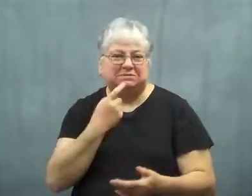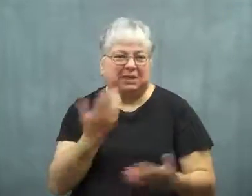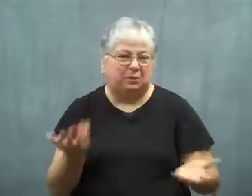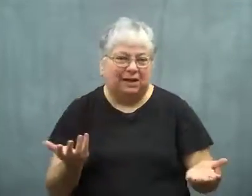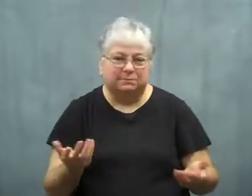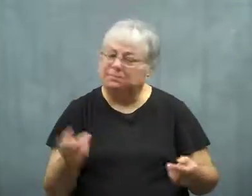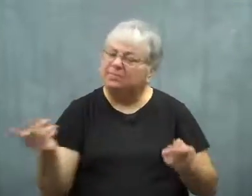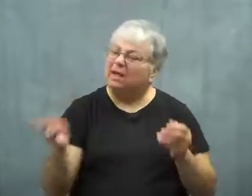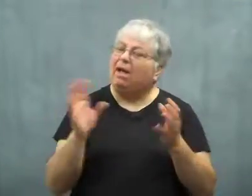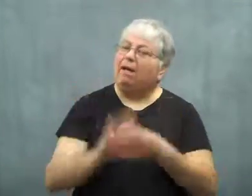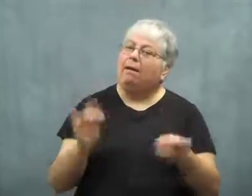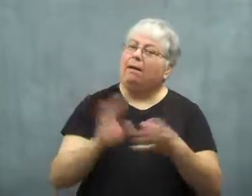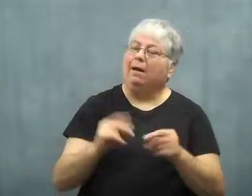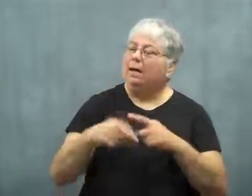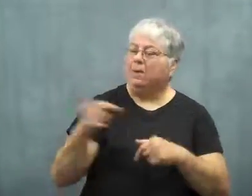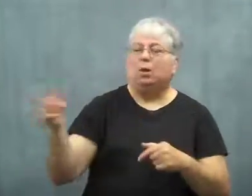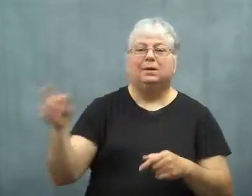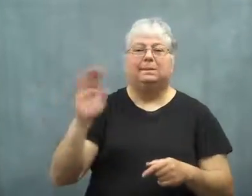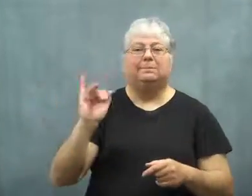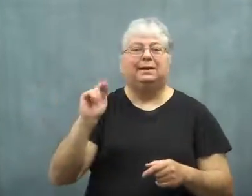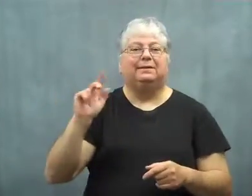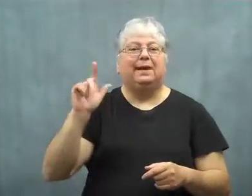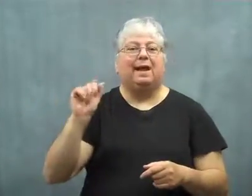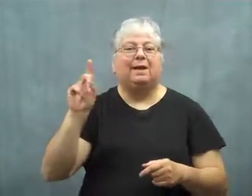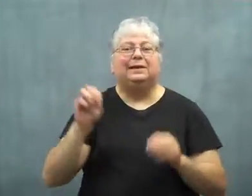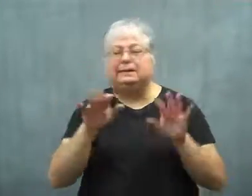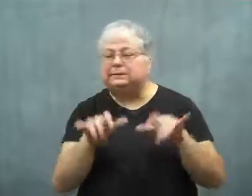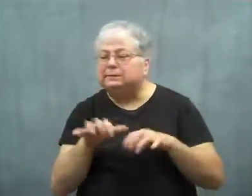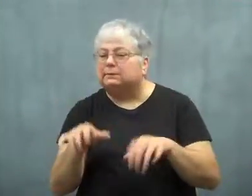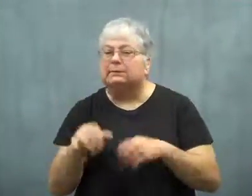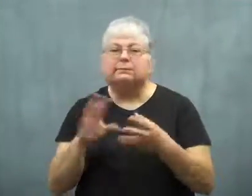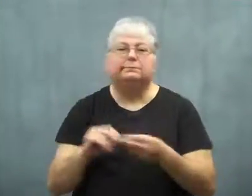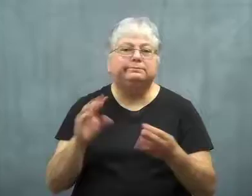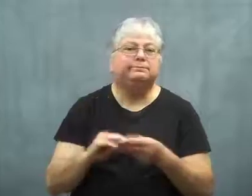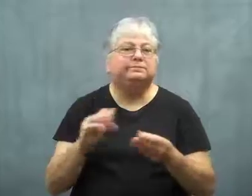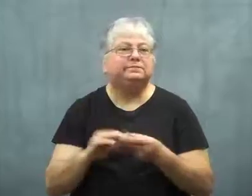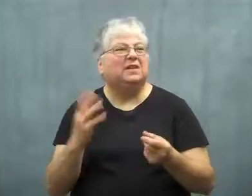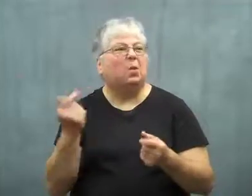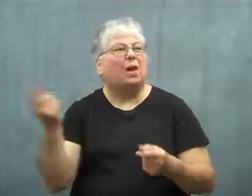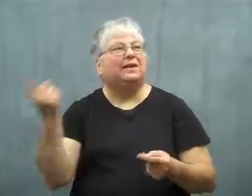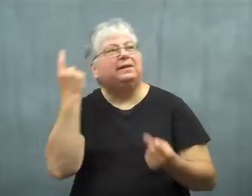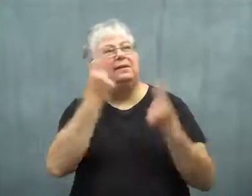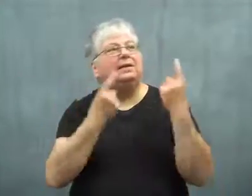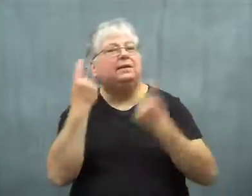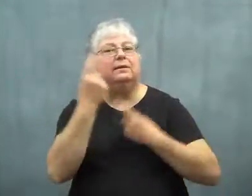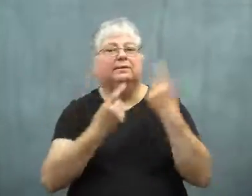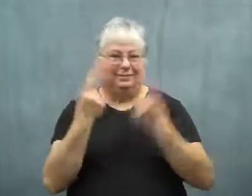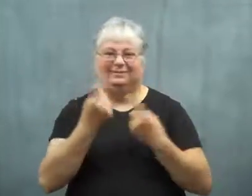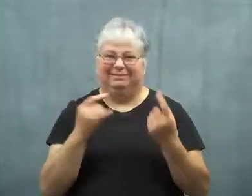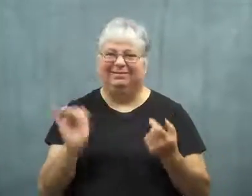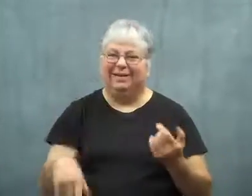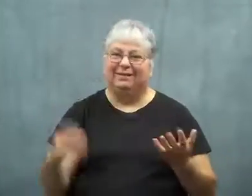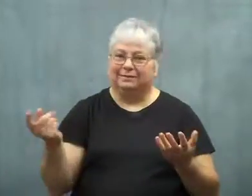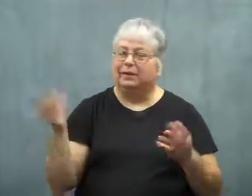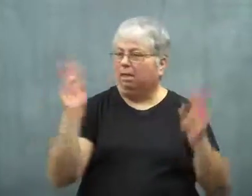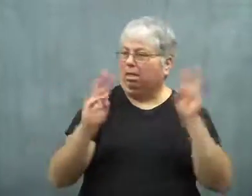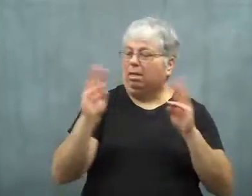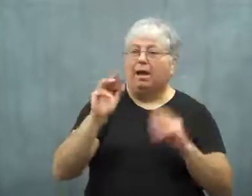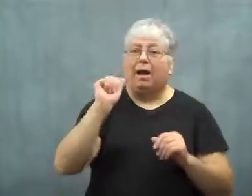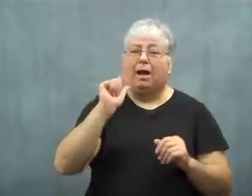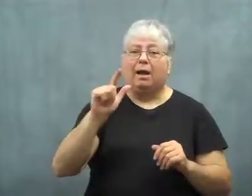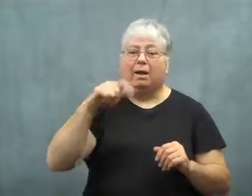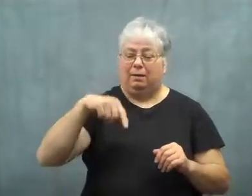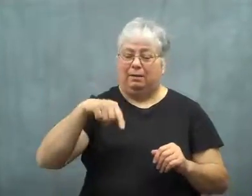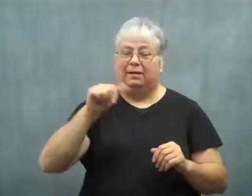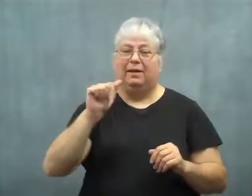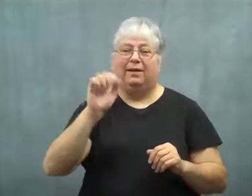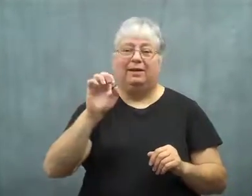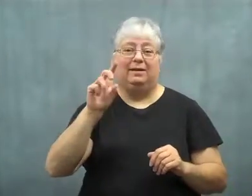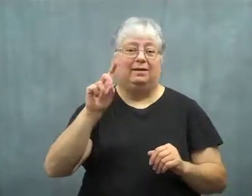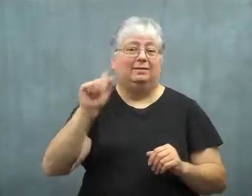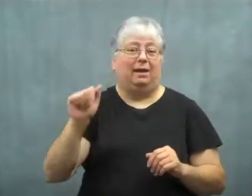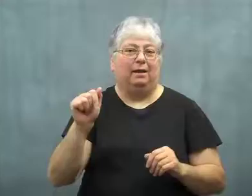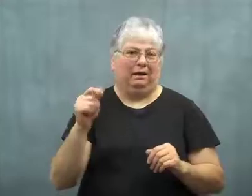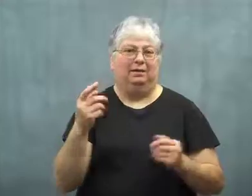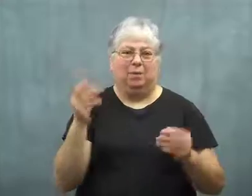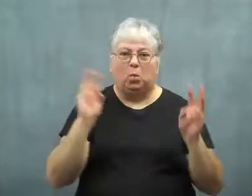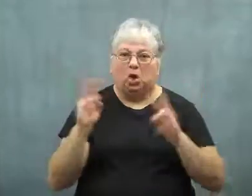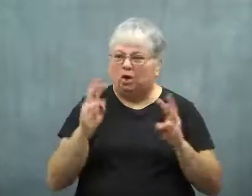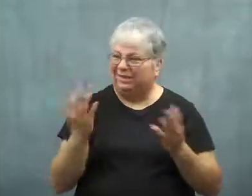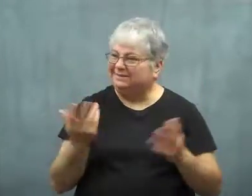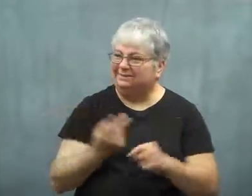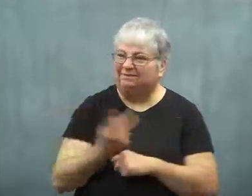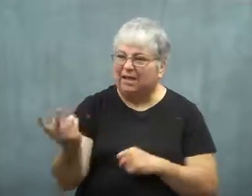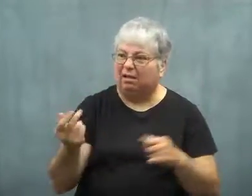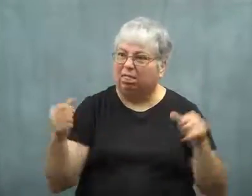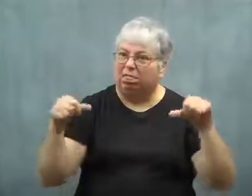Bin Laden wrote about what was on his mind at the time.